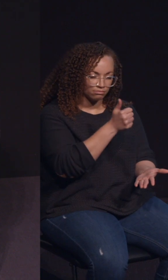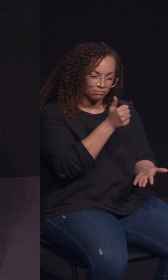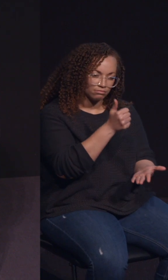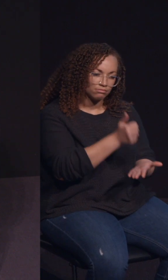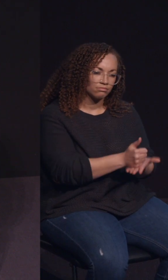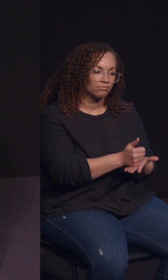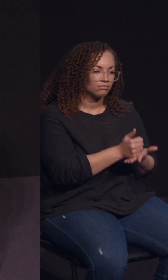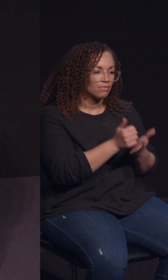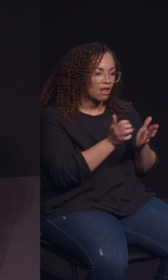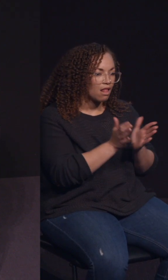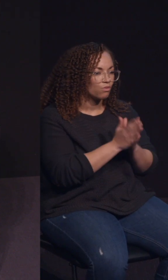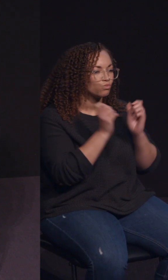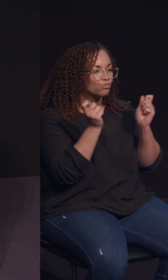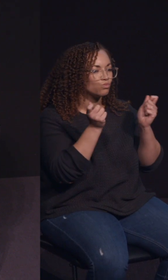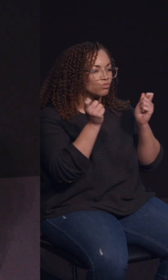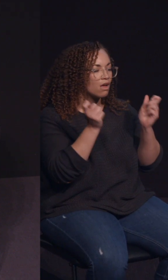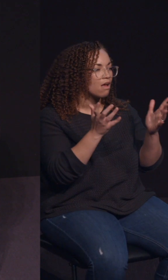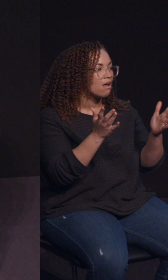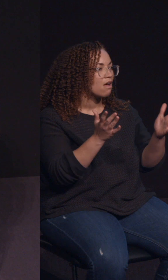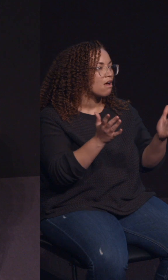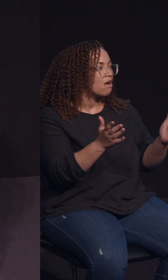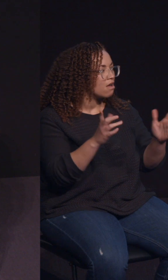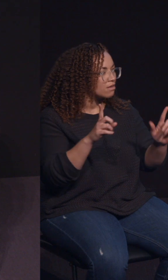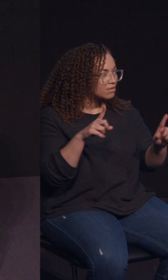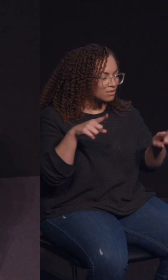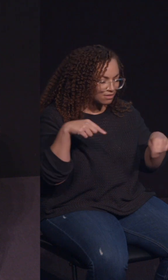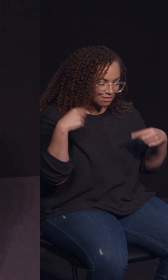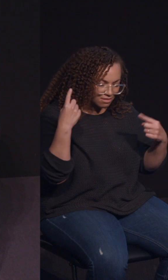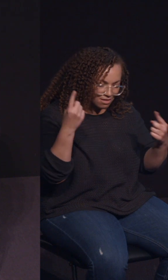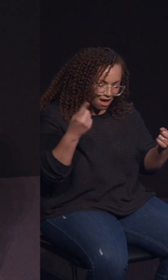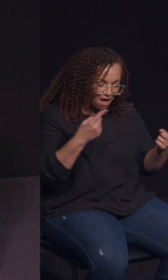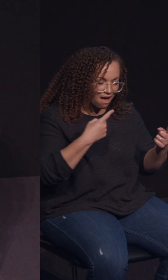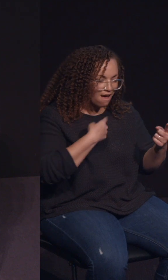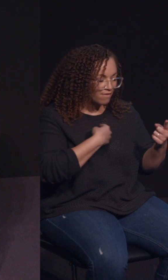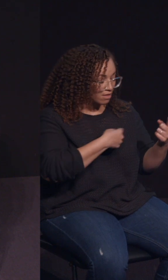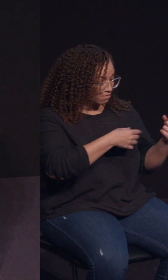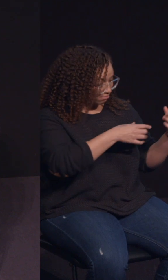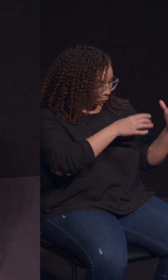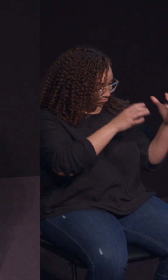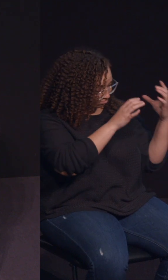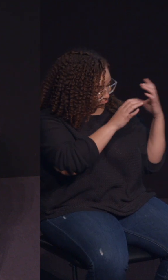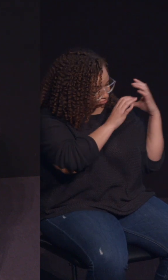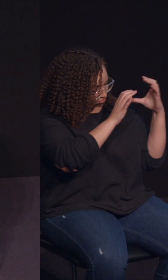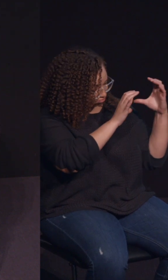Since I laid my burdens down